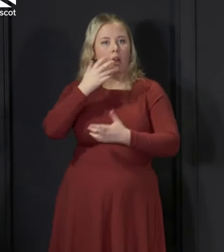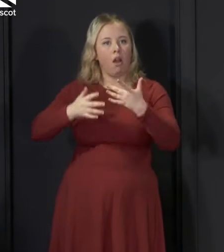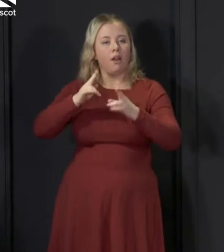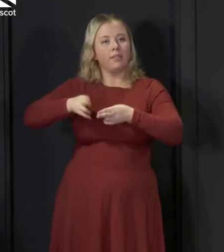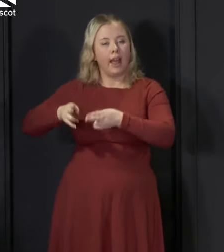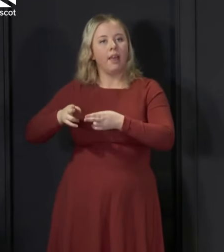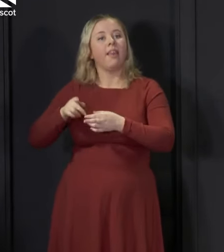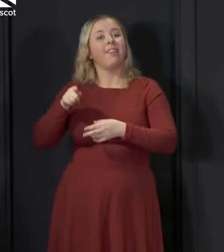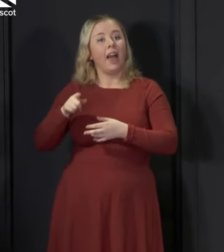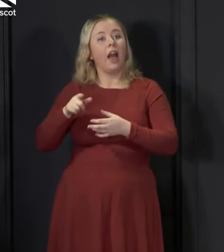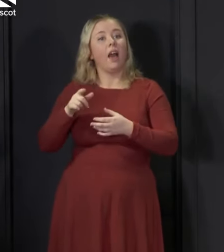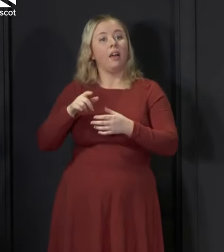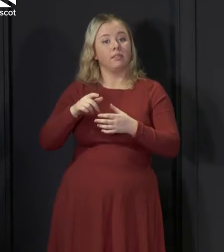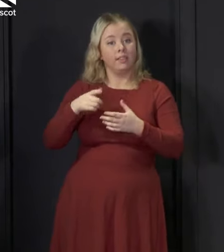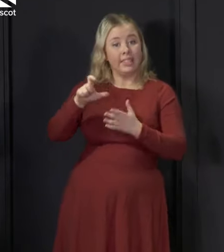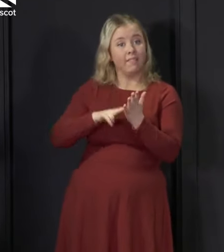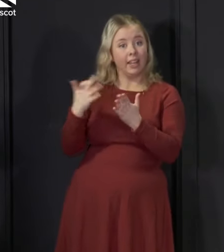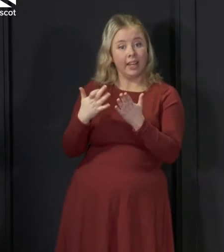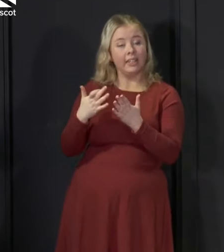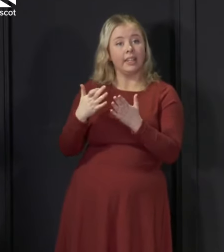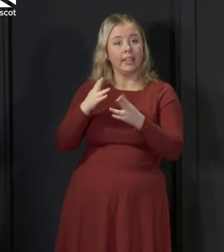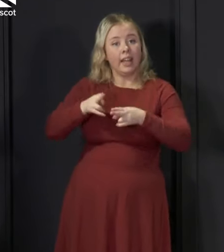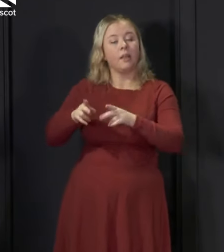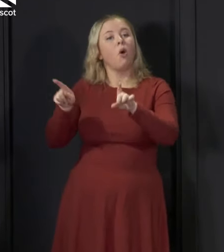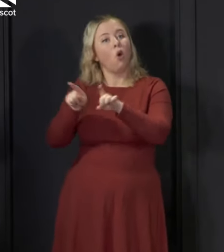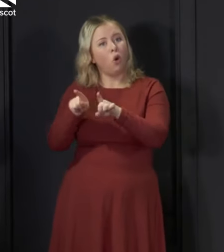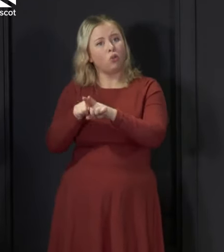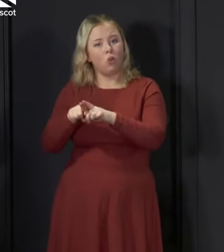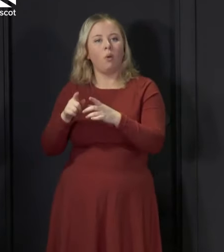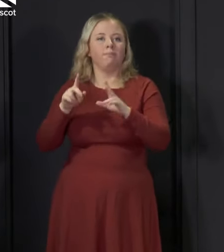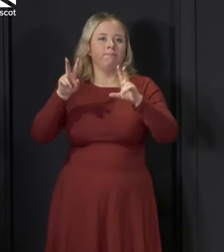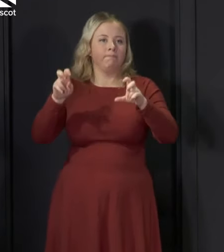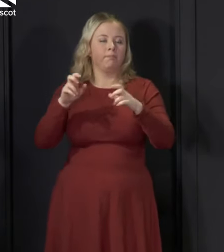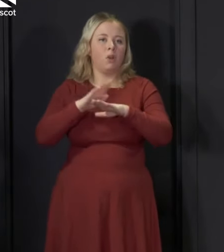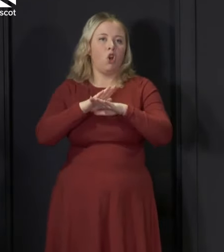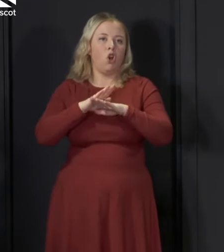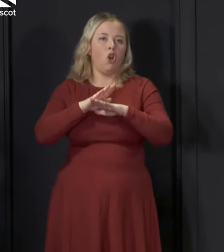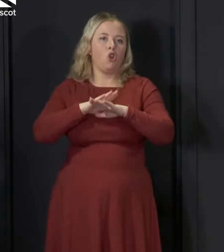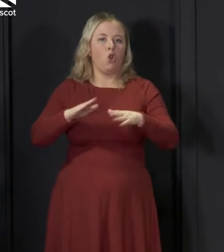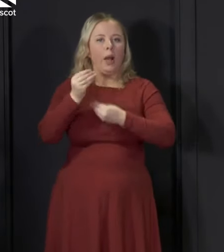attributed to Covid, but that portion of deaths that are unexplained if you like. So you see